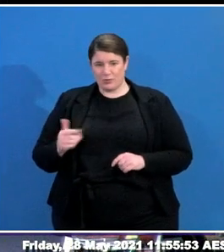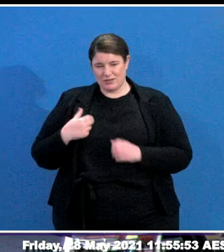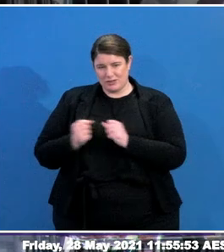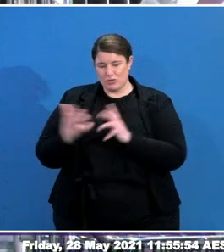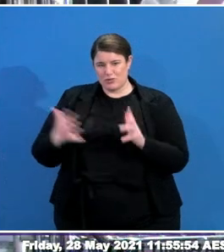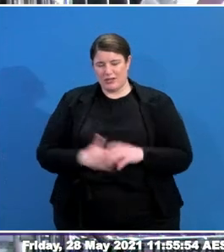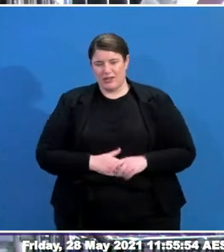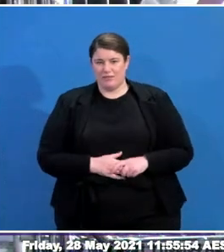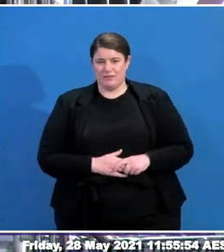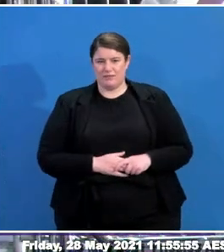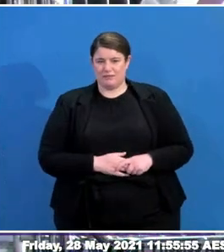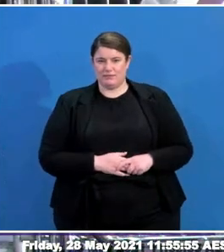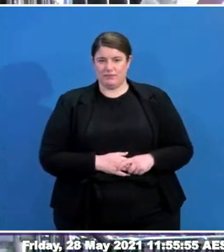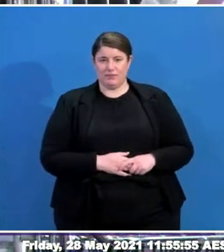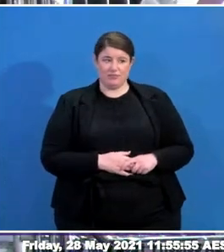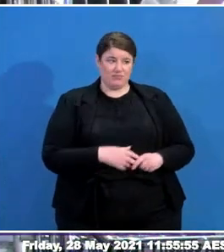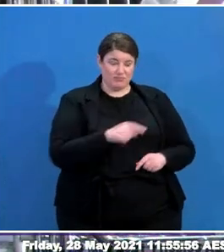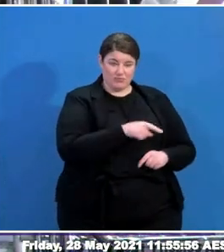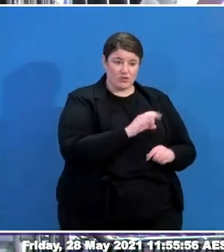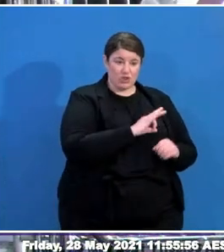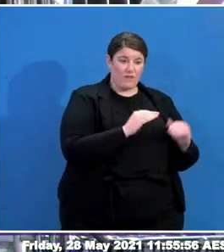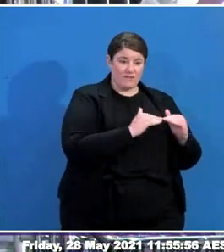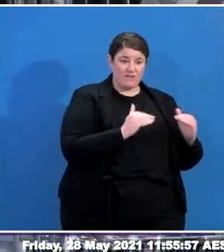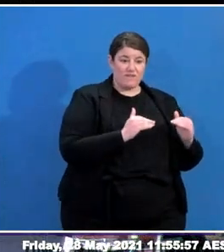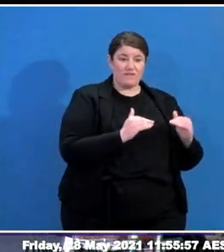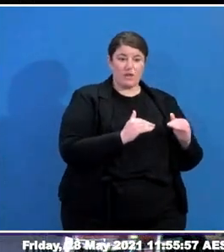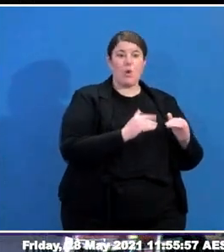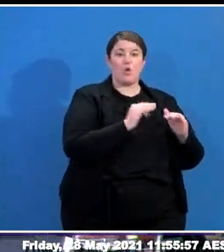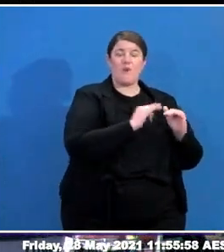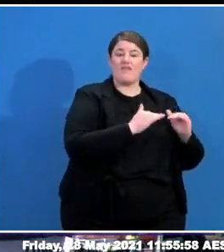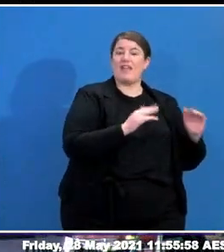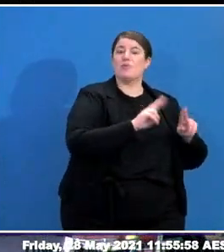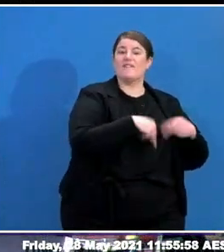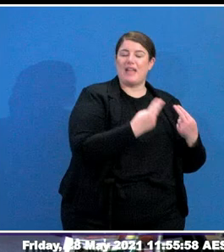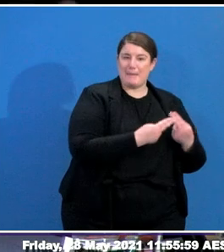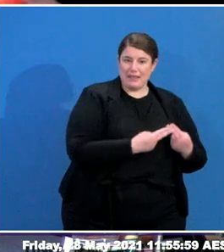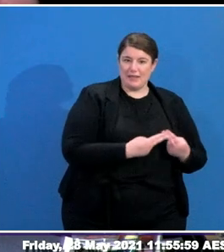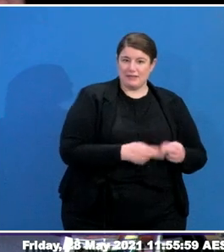Do you accept that it is not fair to the families? Yes. Yes. Do you accept it is not fair to the staff?